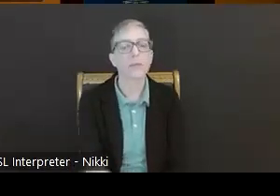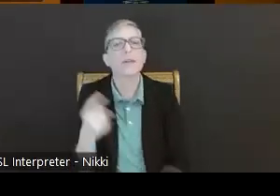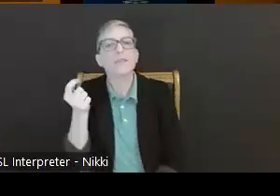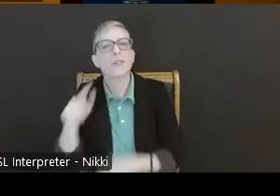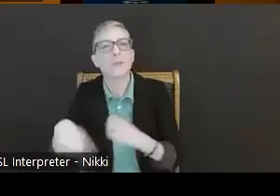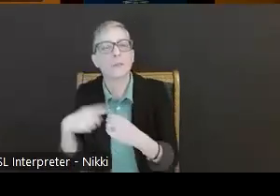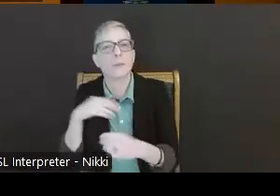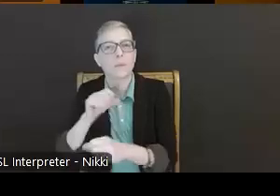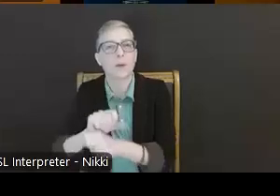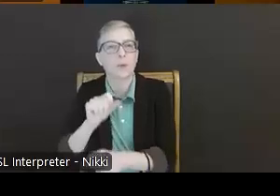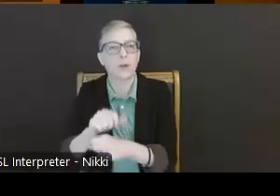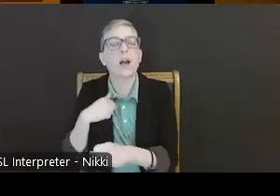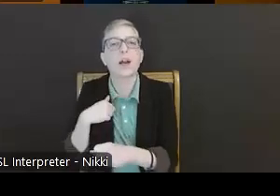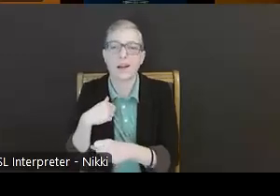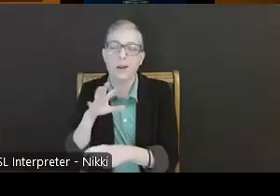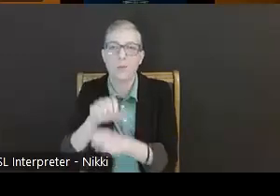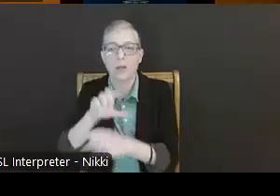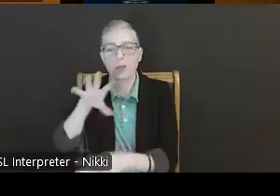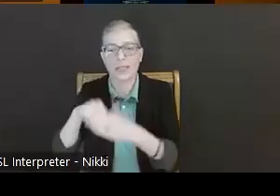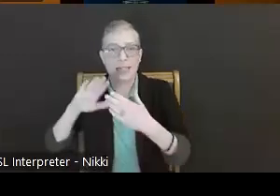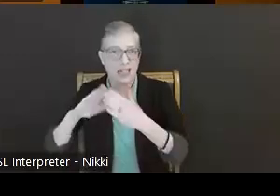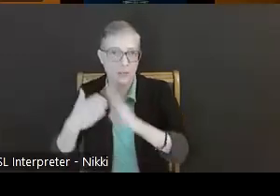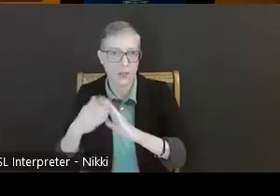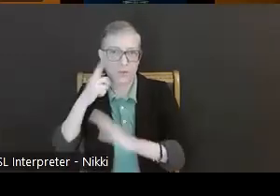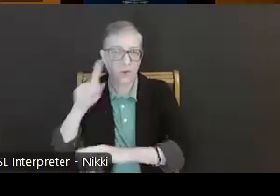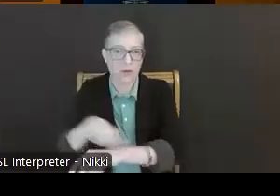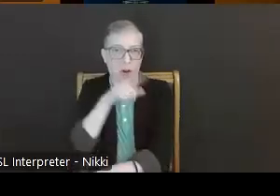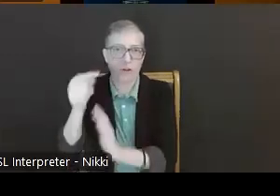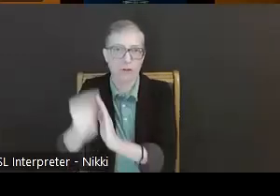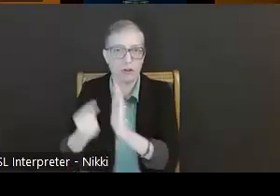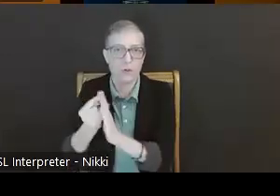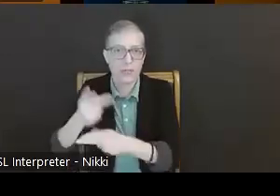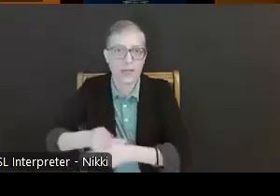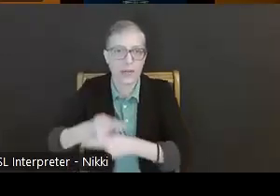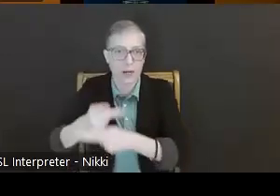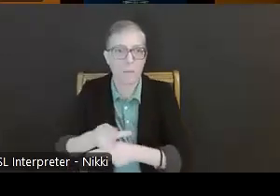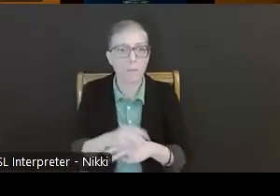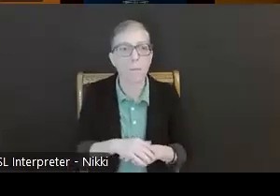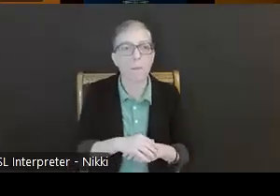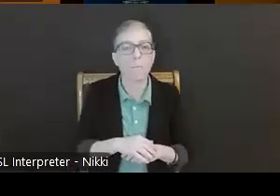long time and longterm care and initially I really caregivers weren't completely on my radar um I did